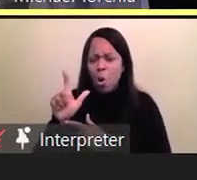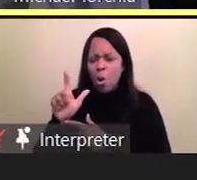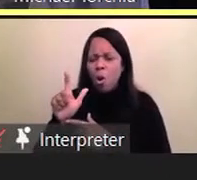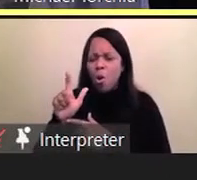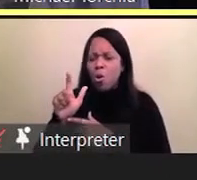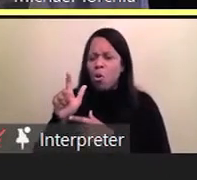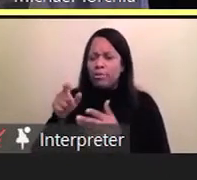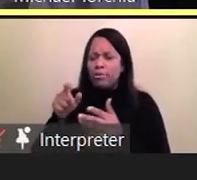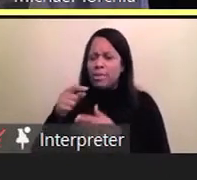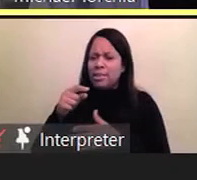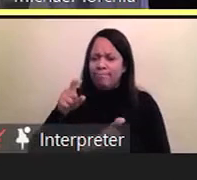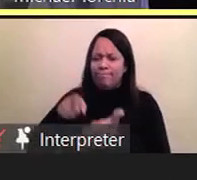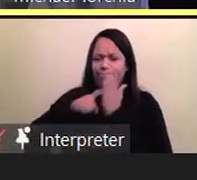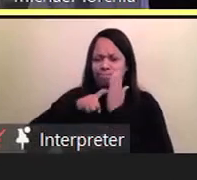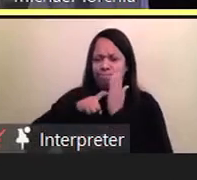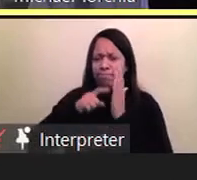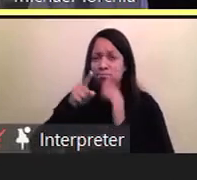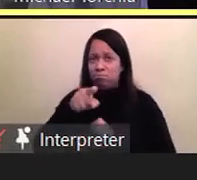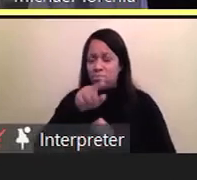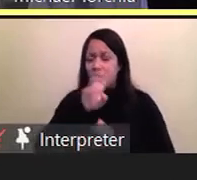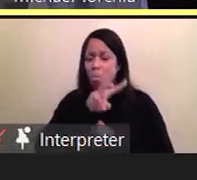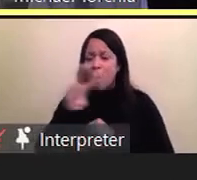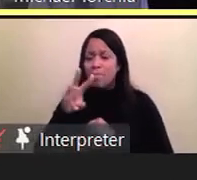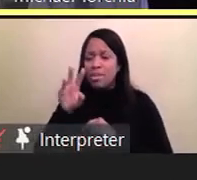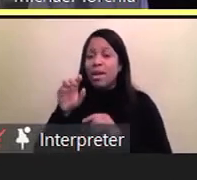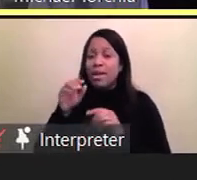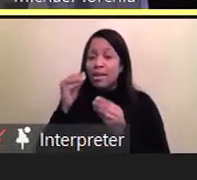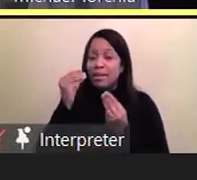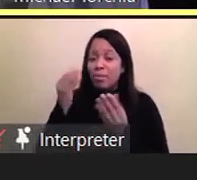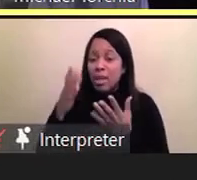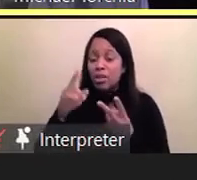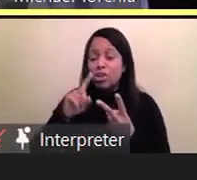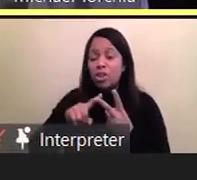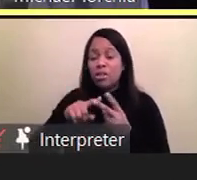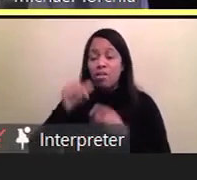be captioned and all audio files have transcripts.